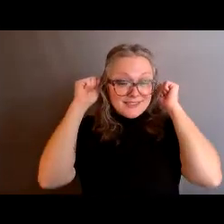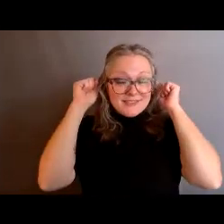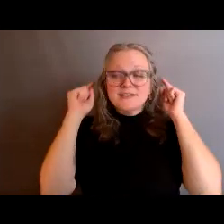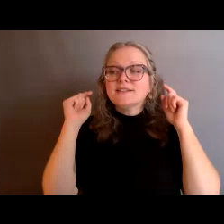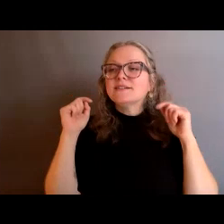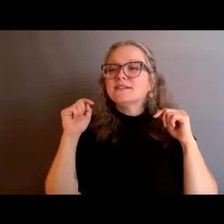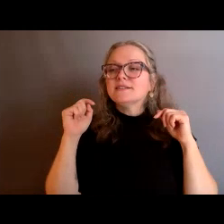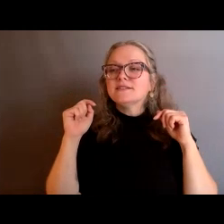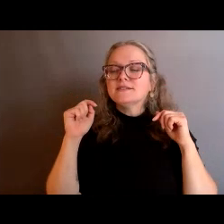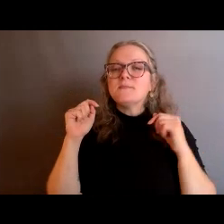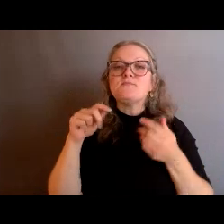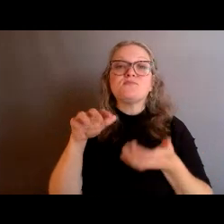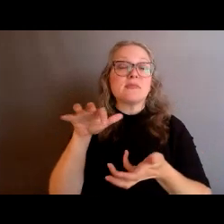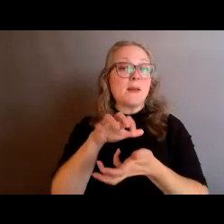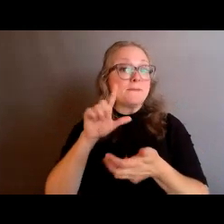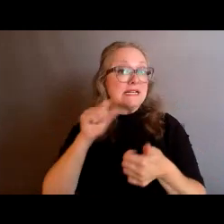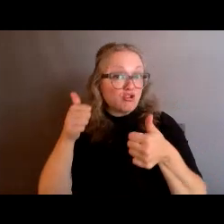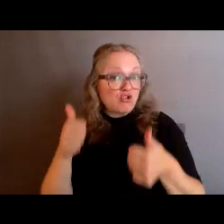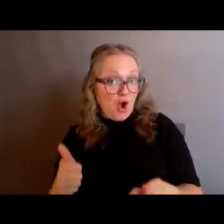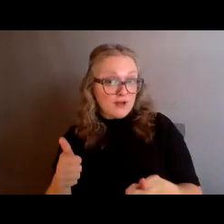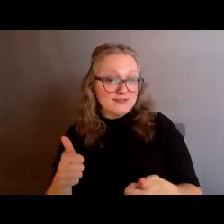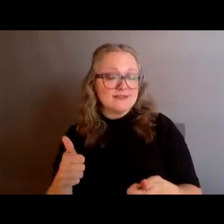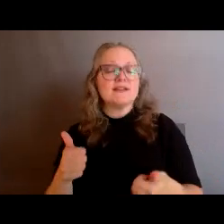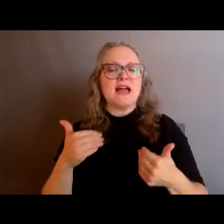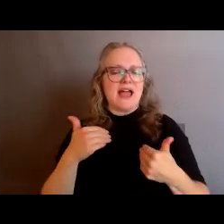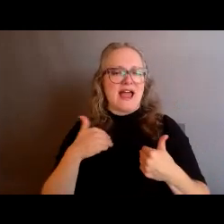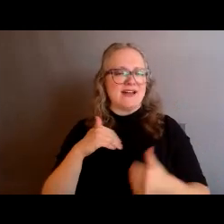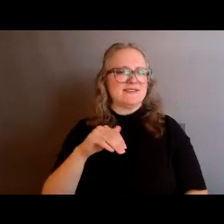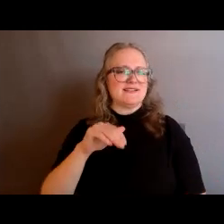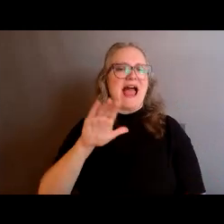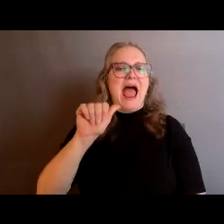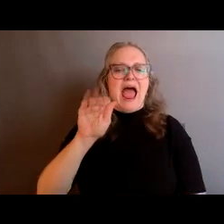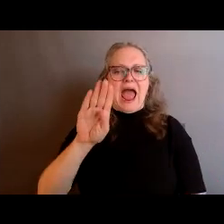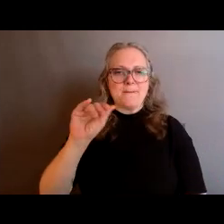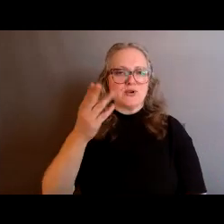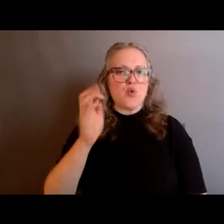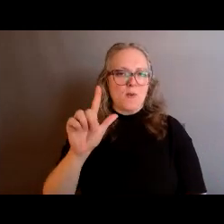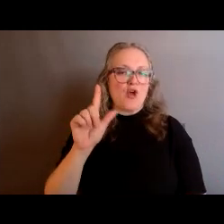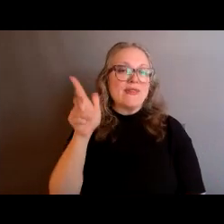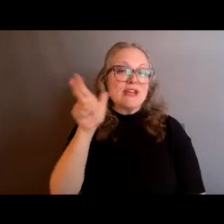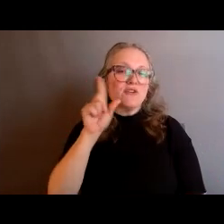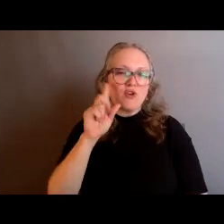Mix losses have abnormal hearing and bone. That's the only difference.